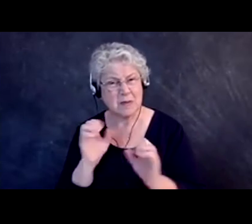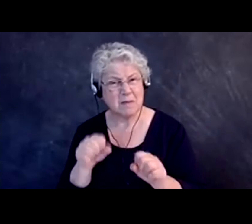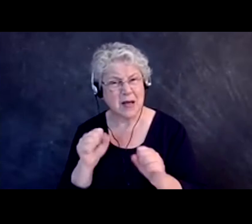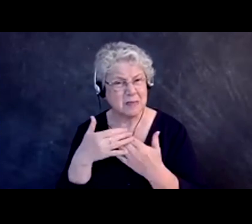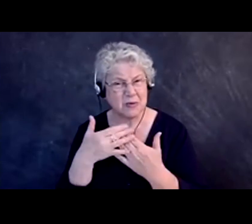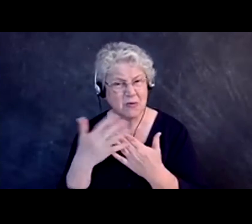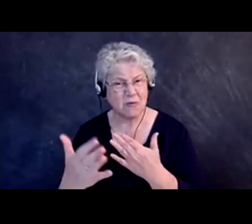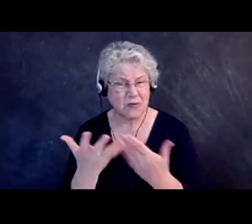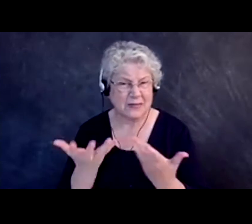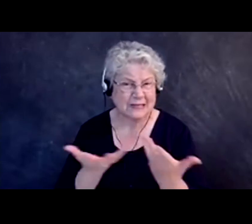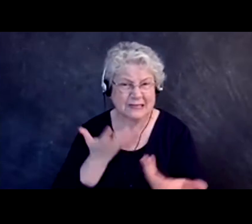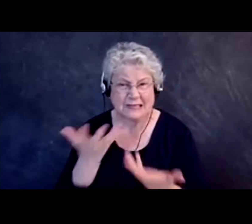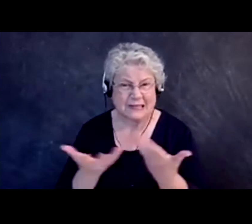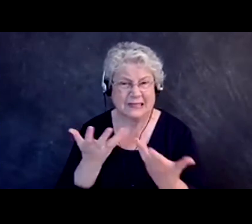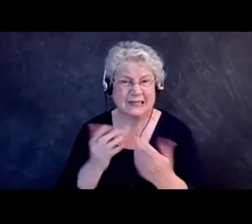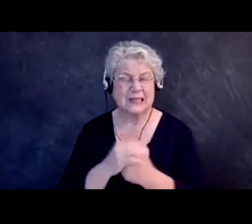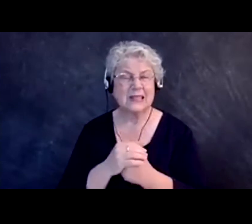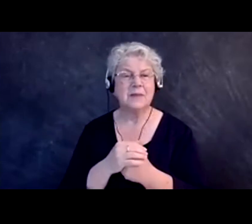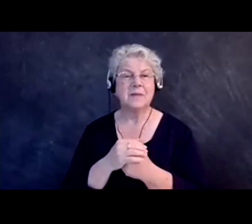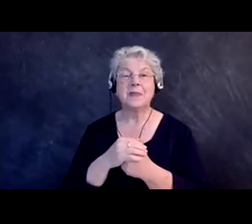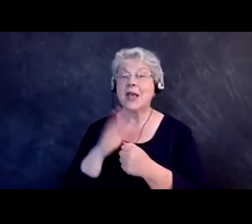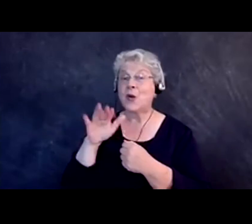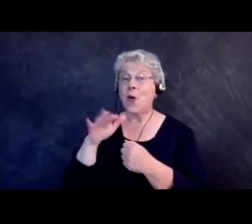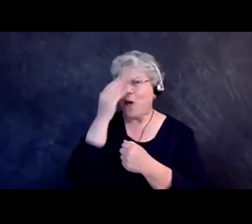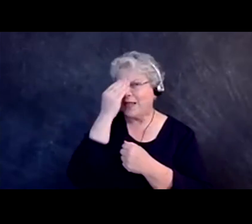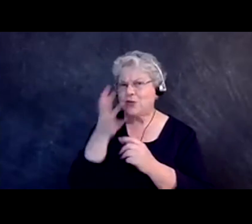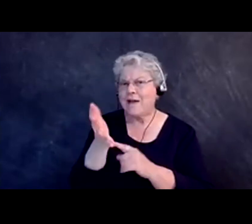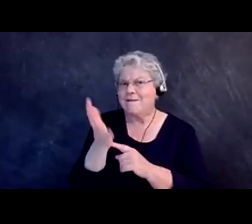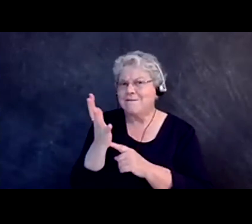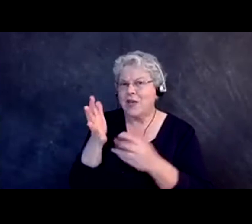Dana Moraes: Okay, so just a quick housekeeping - we have five minutes in this room and can keep